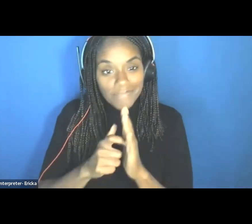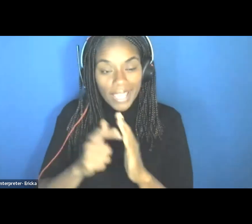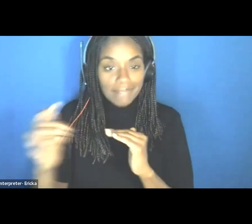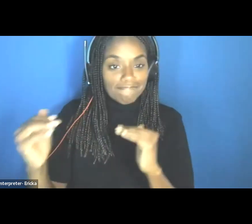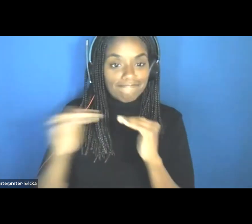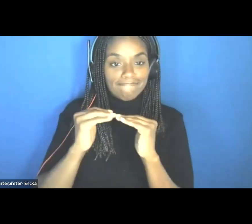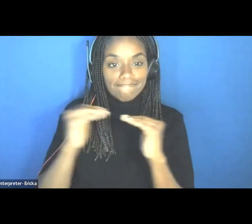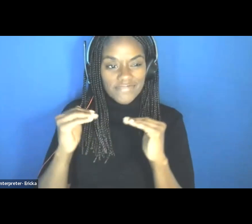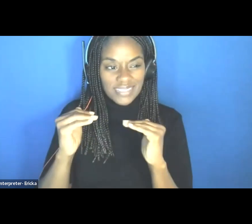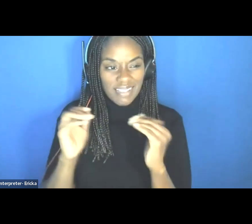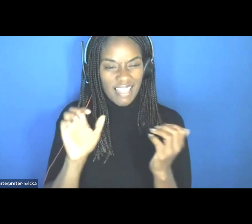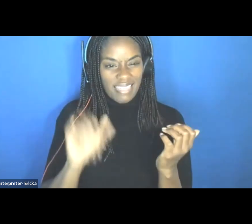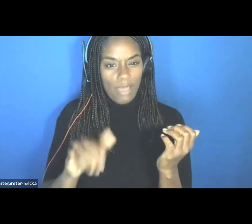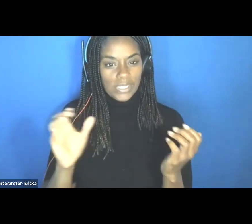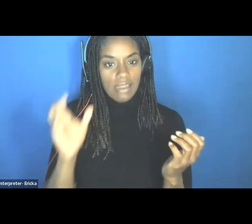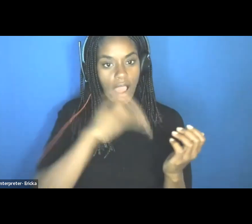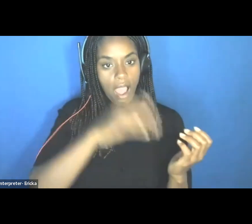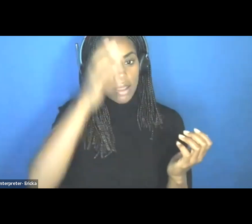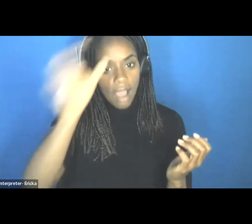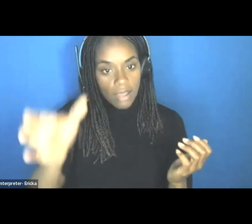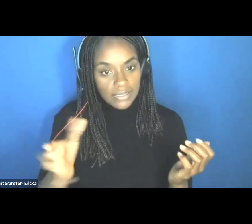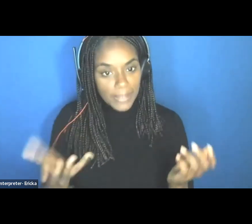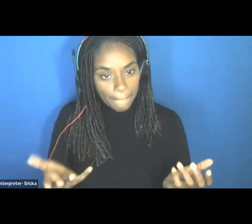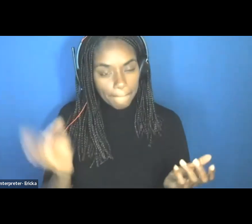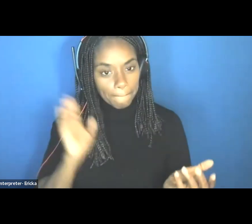So, my positive disability identity, or CRIP identity, is something that evolves through my involvement with advocacy and exposure to disabled people who were making waves and demanding equality.